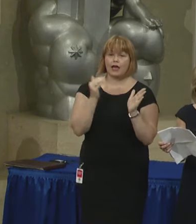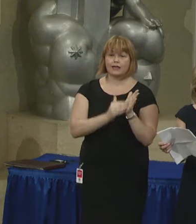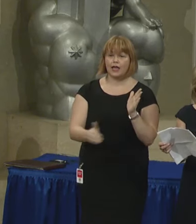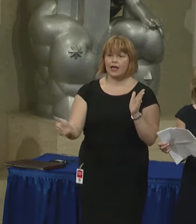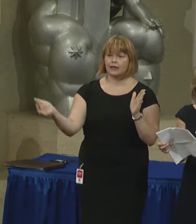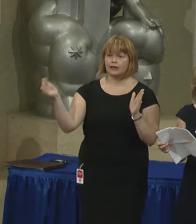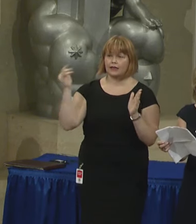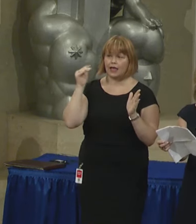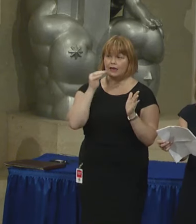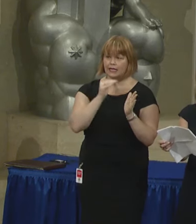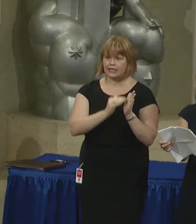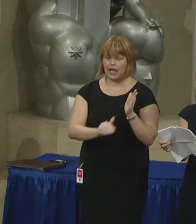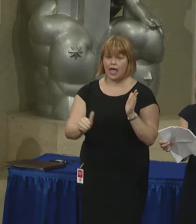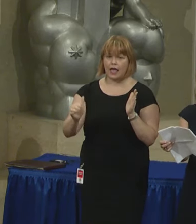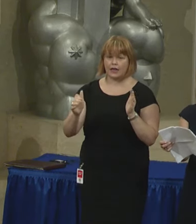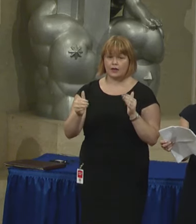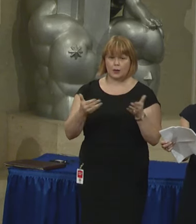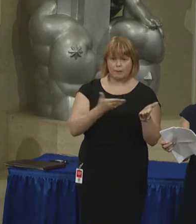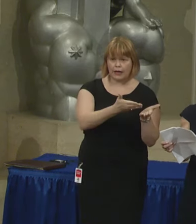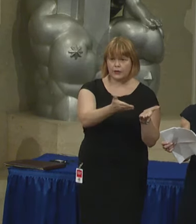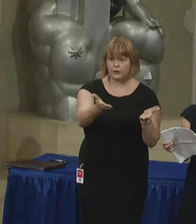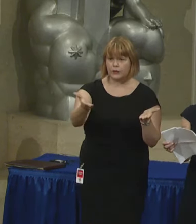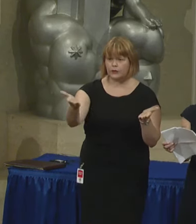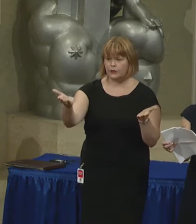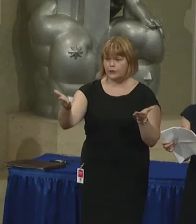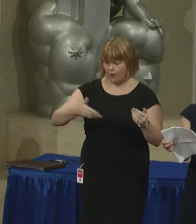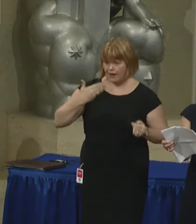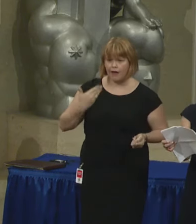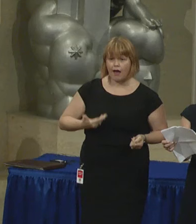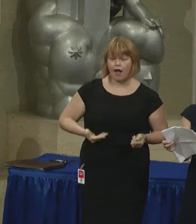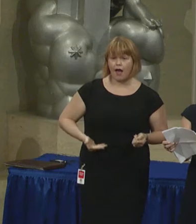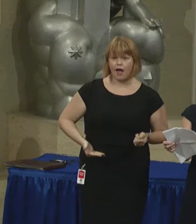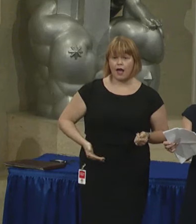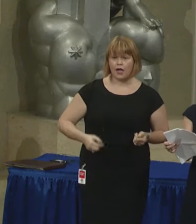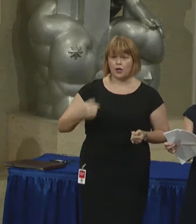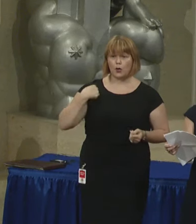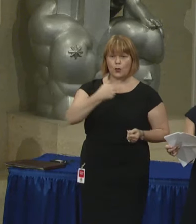BY YOU AND I, WE, THE PEOPLE.